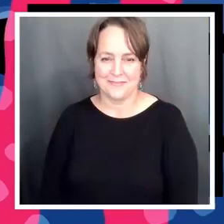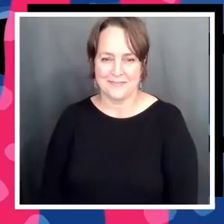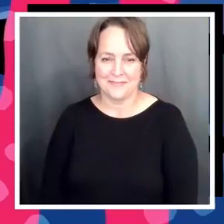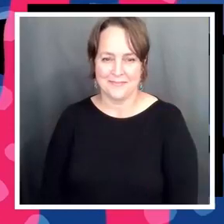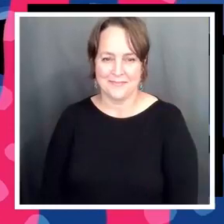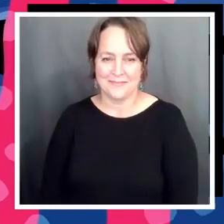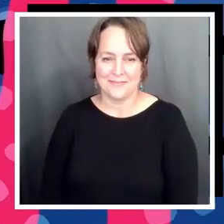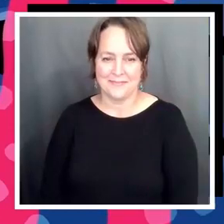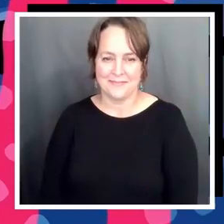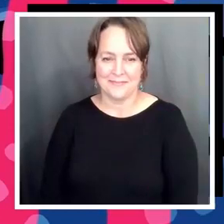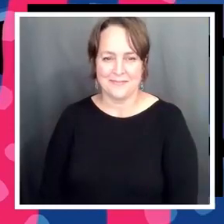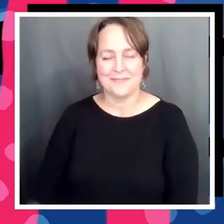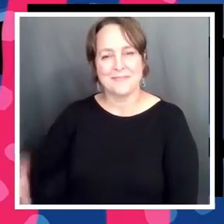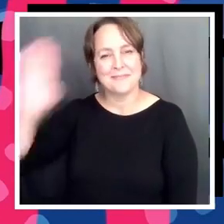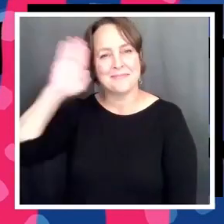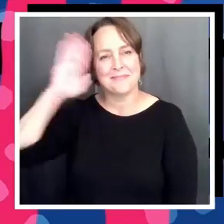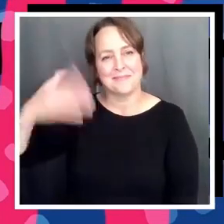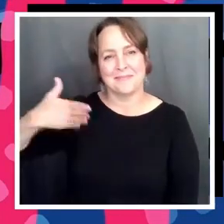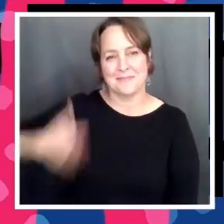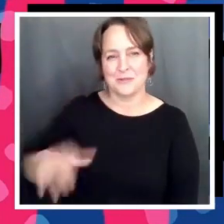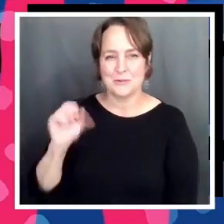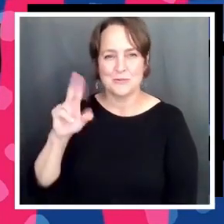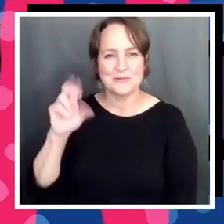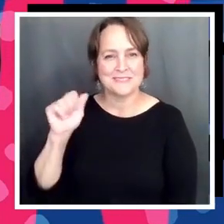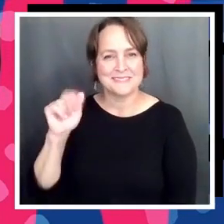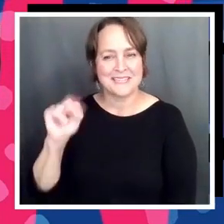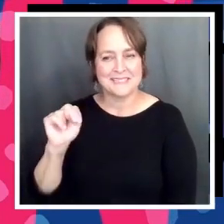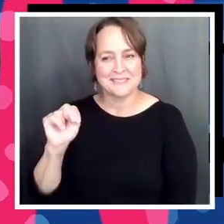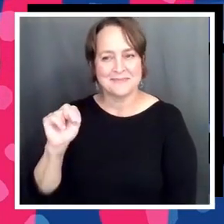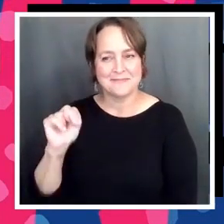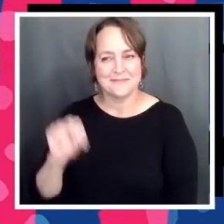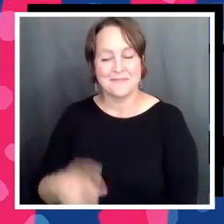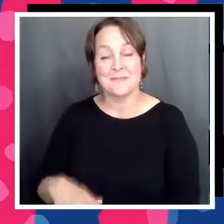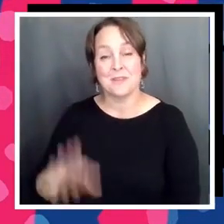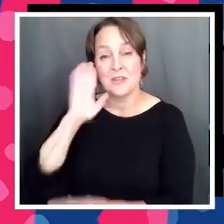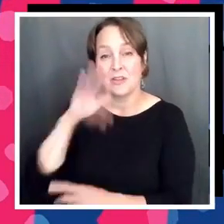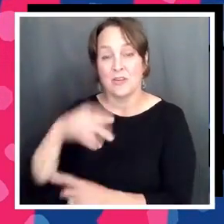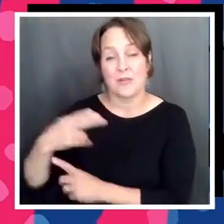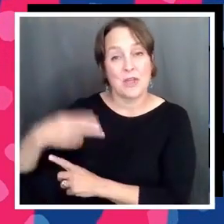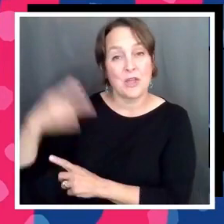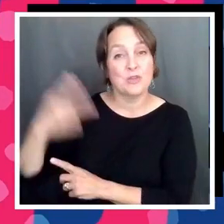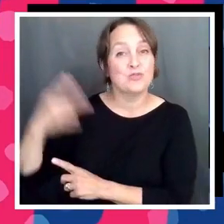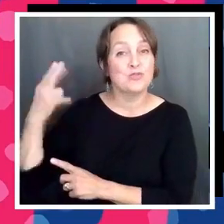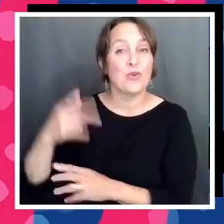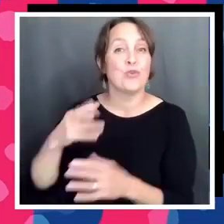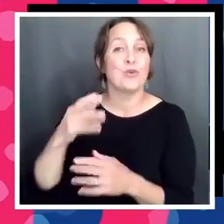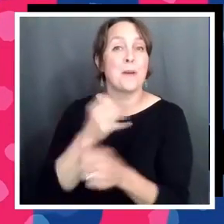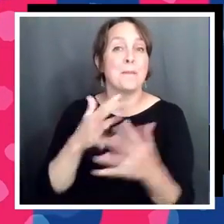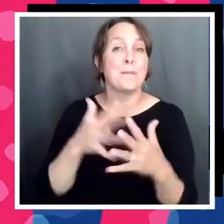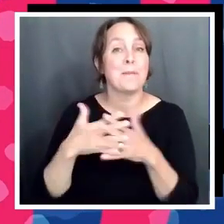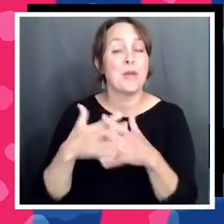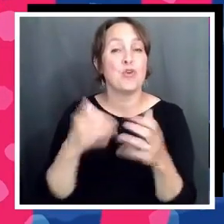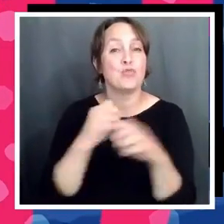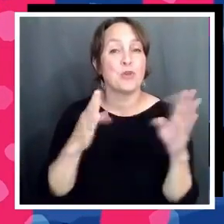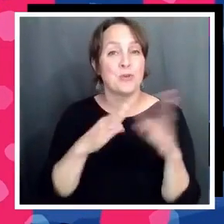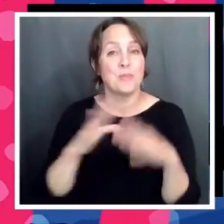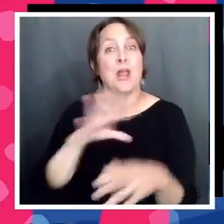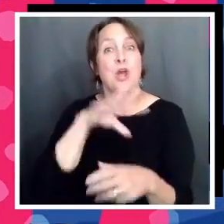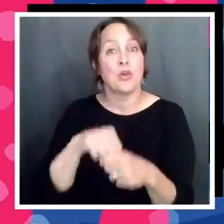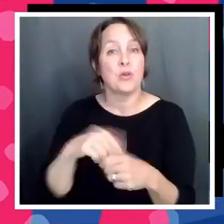FOR SO MANY OF YOU WATCHING